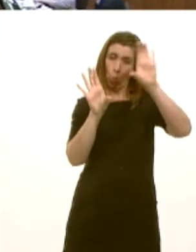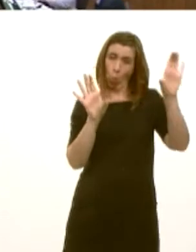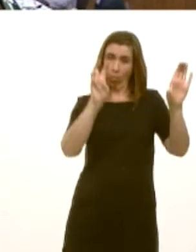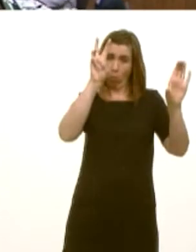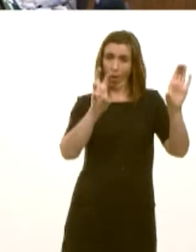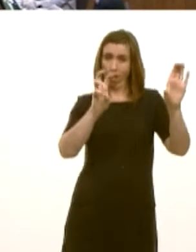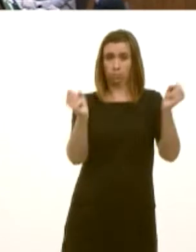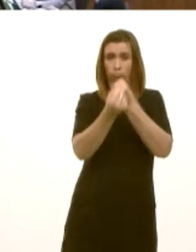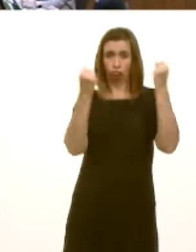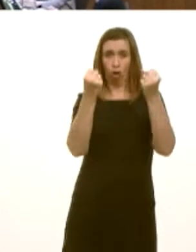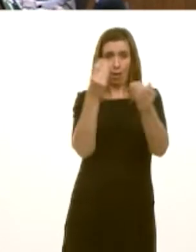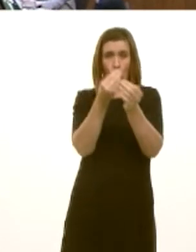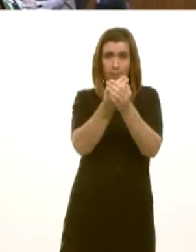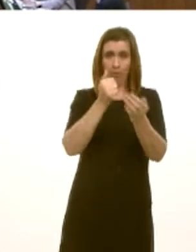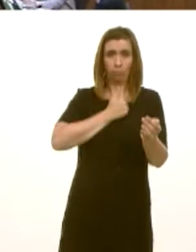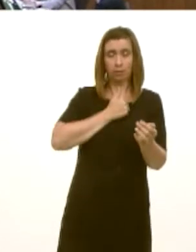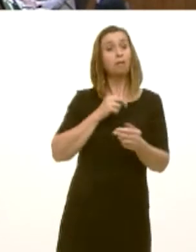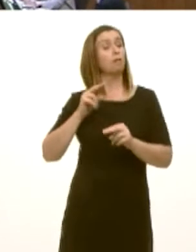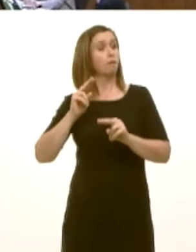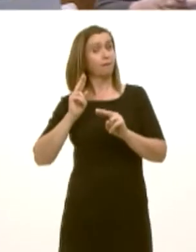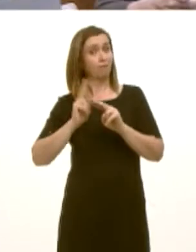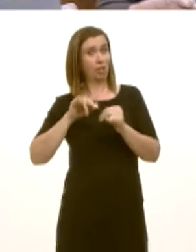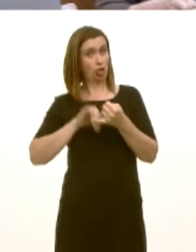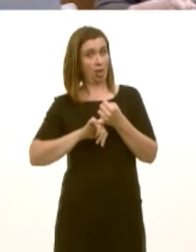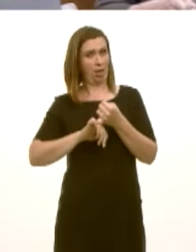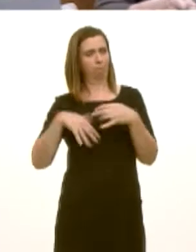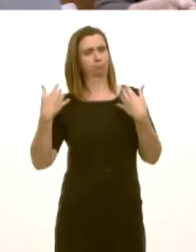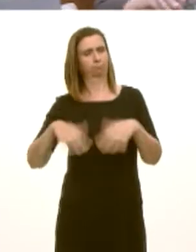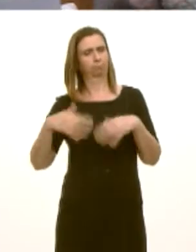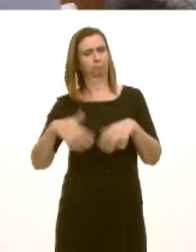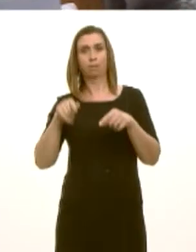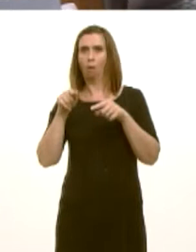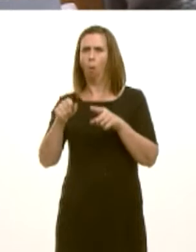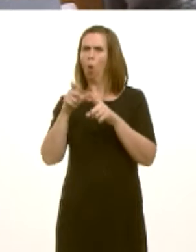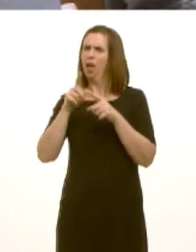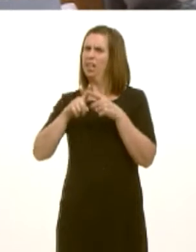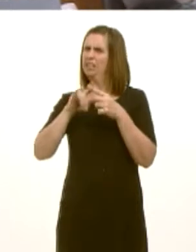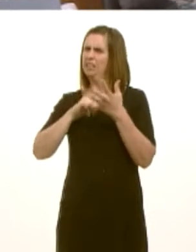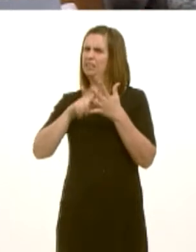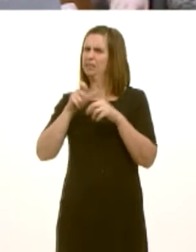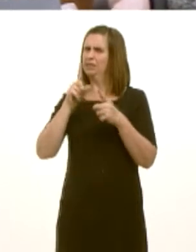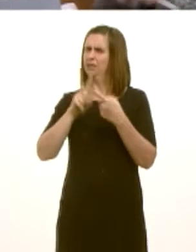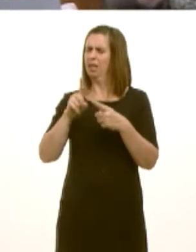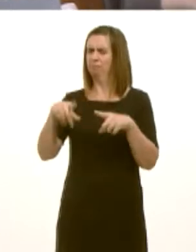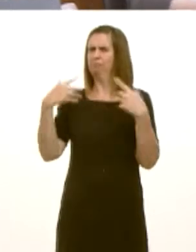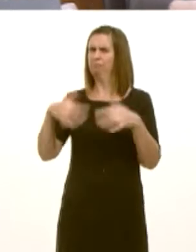Carwyn Jones: Well, Flintshire, particularly Deeside, has been very prominent in attracting investment.